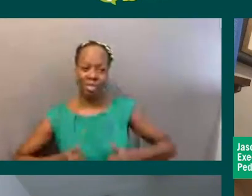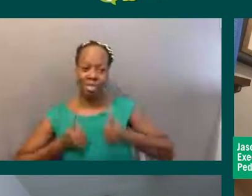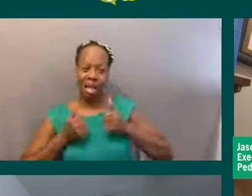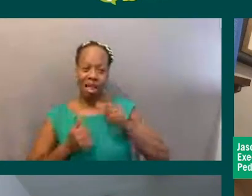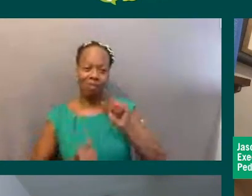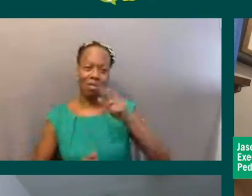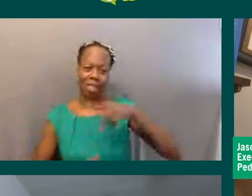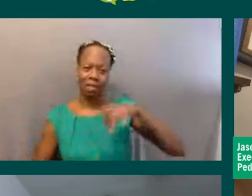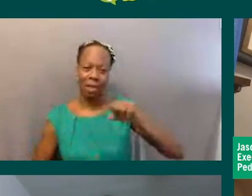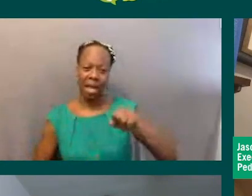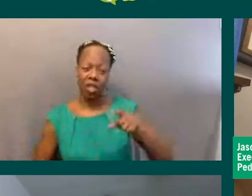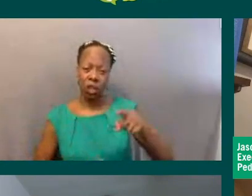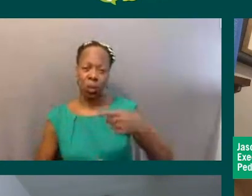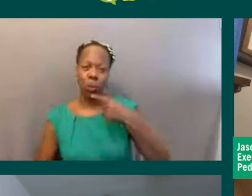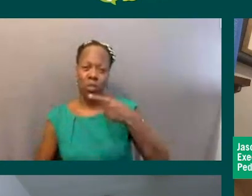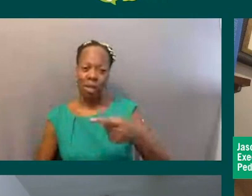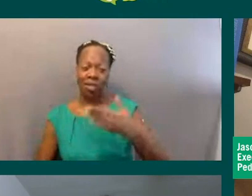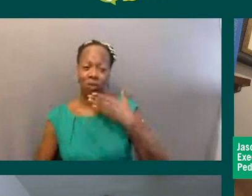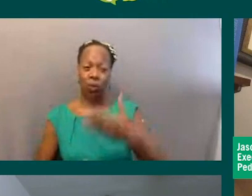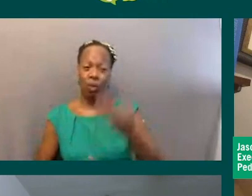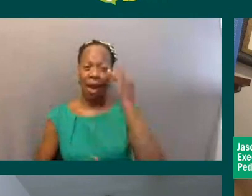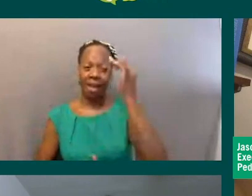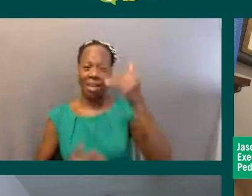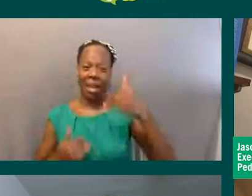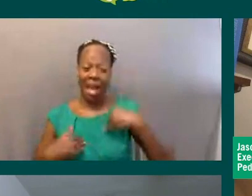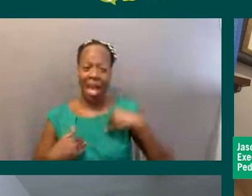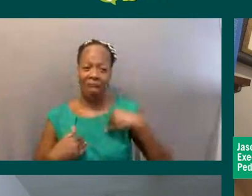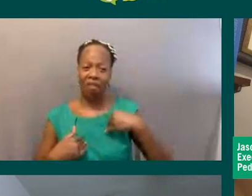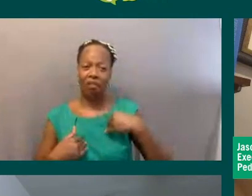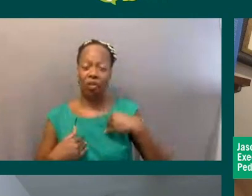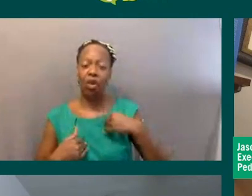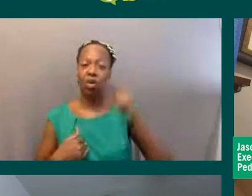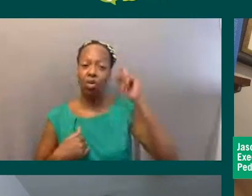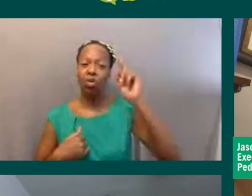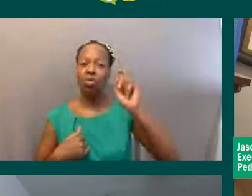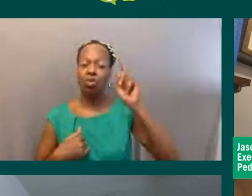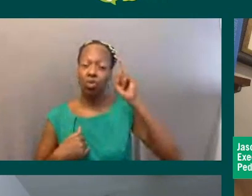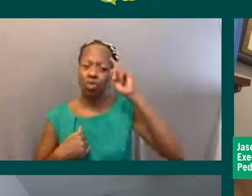should be part of someone's care team across the lifespan? So as you mentioned early on,